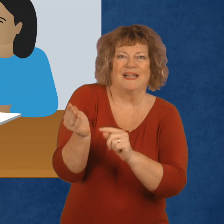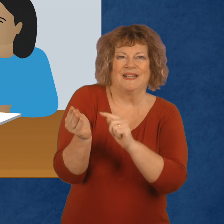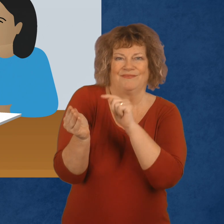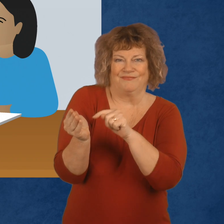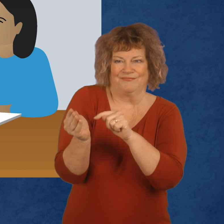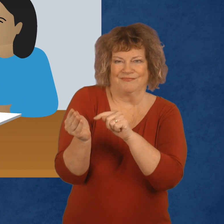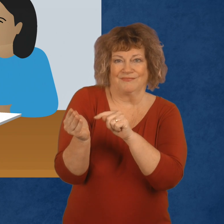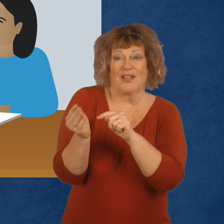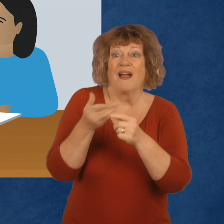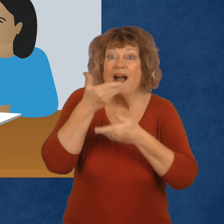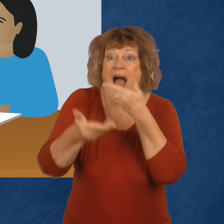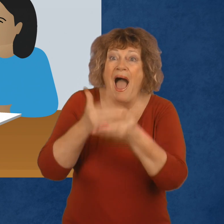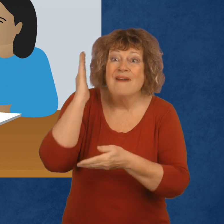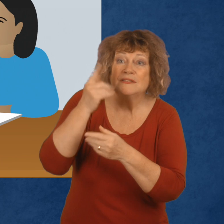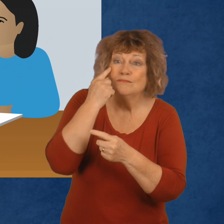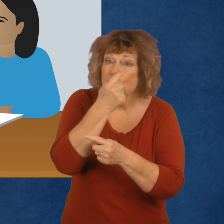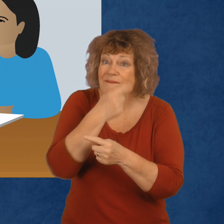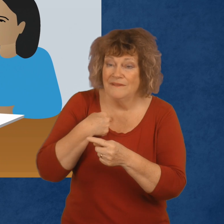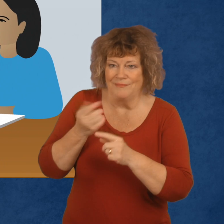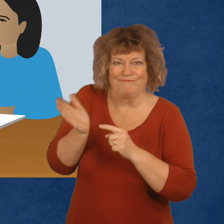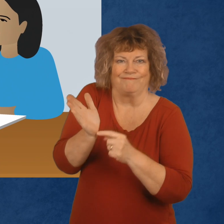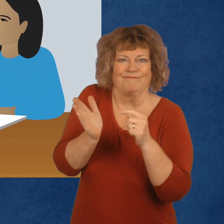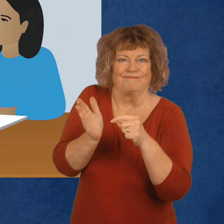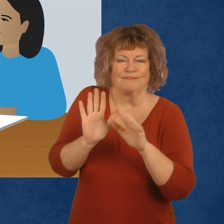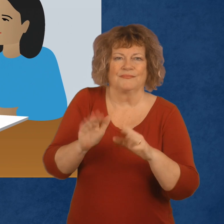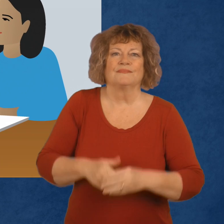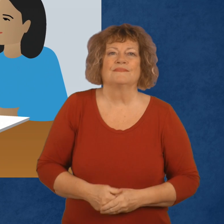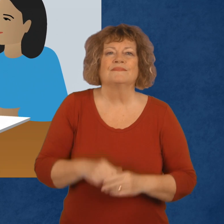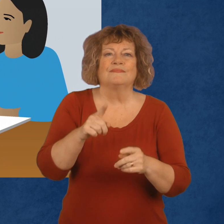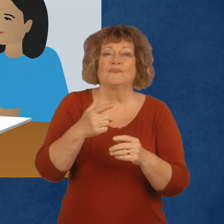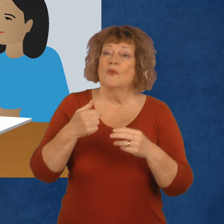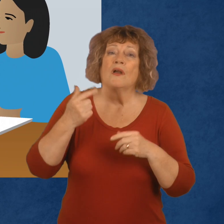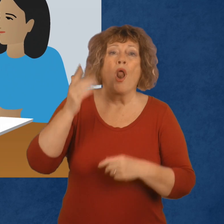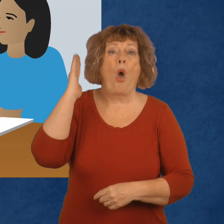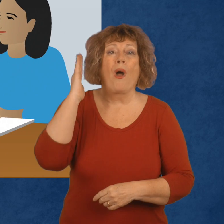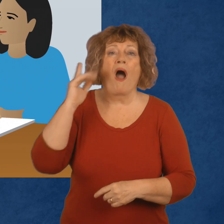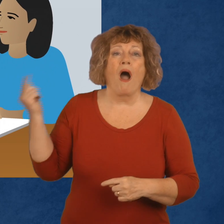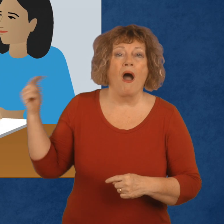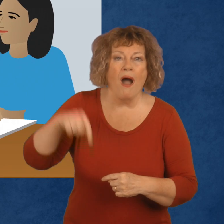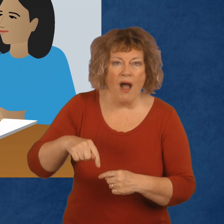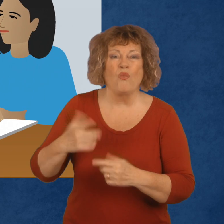You can have a lawyer or advice worker at the hearing to support you, but some people present their own case.